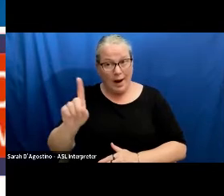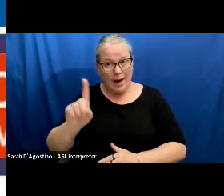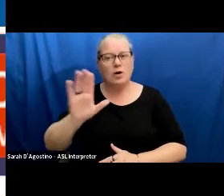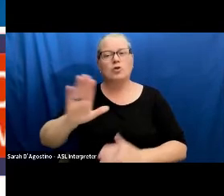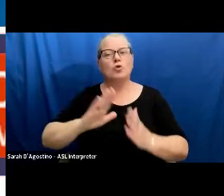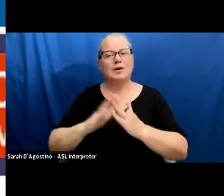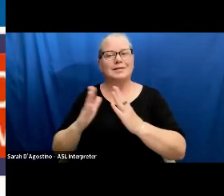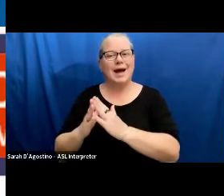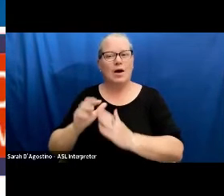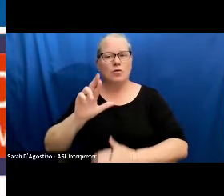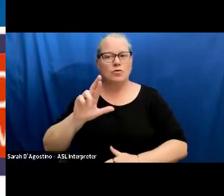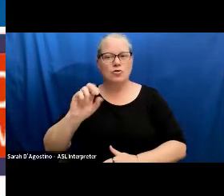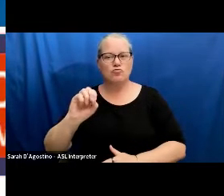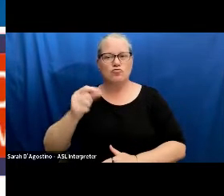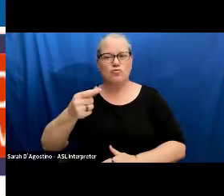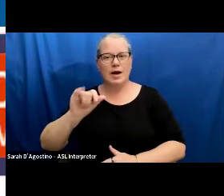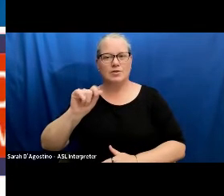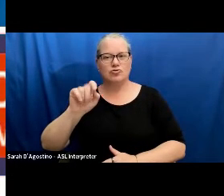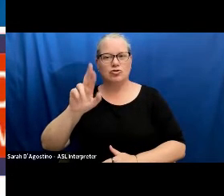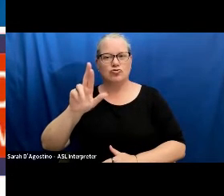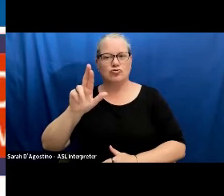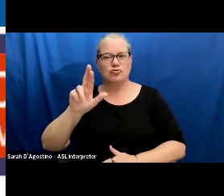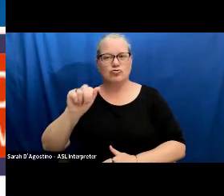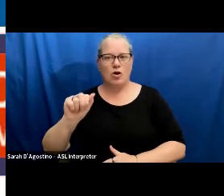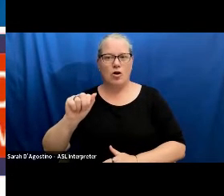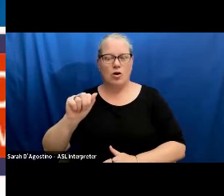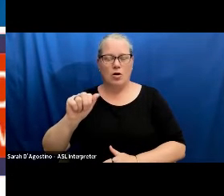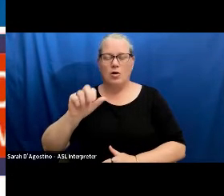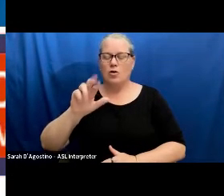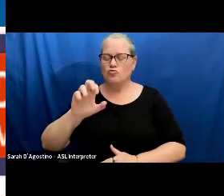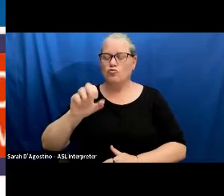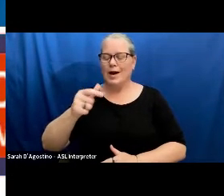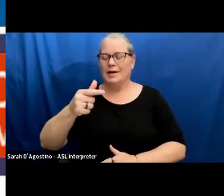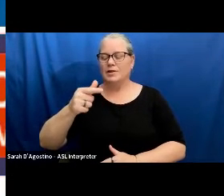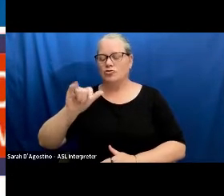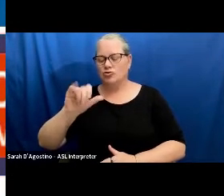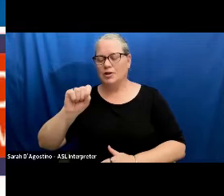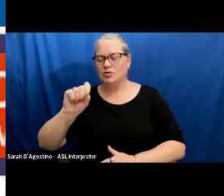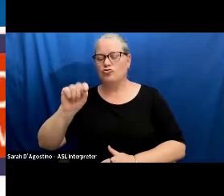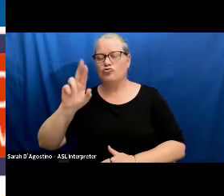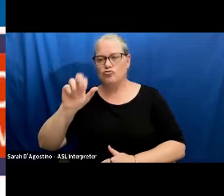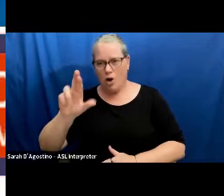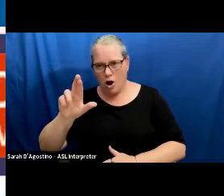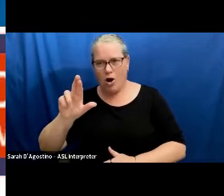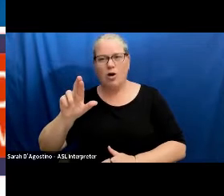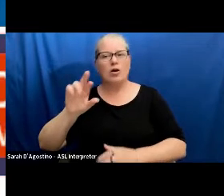you can get the information you need to make a plan to vote another piece of information you'll